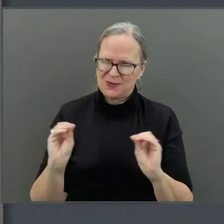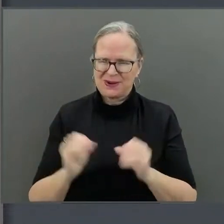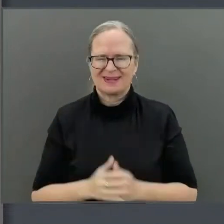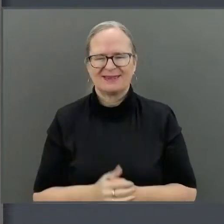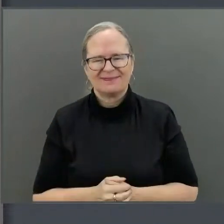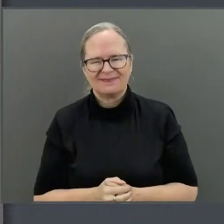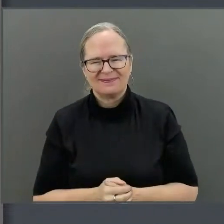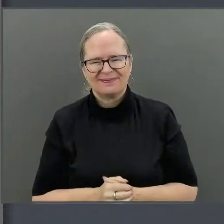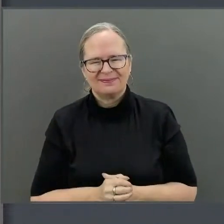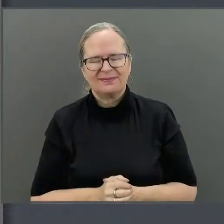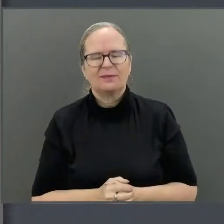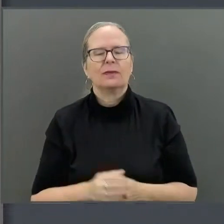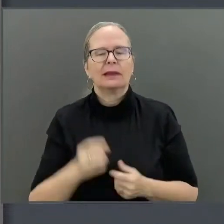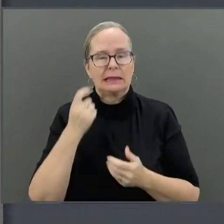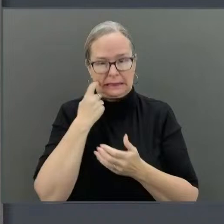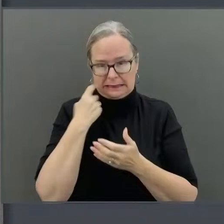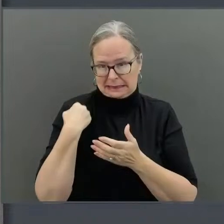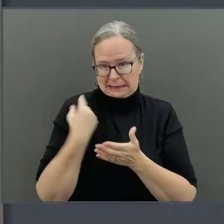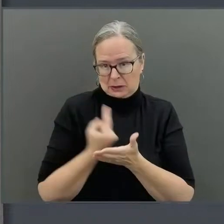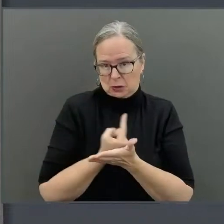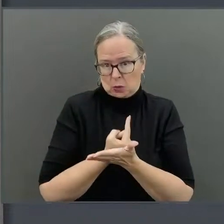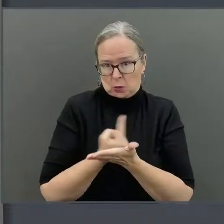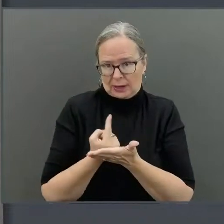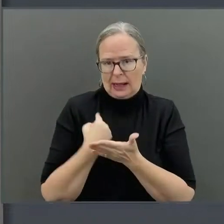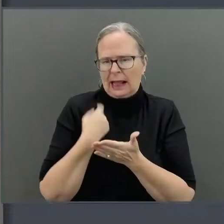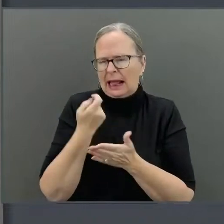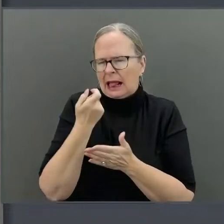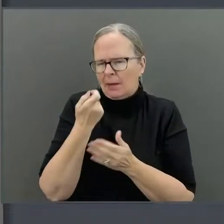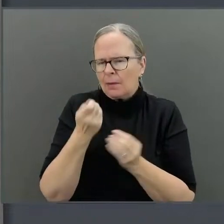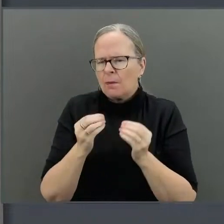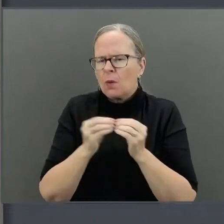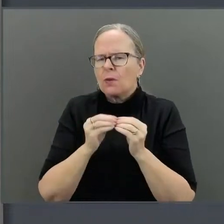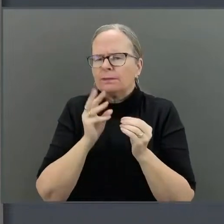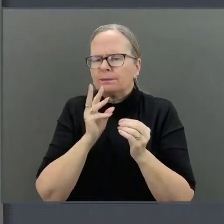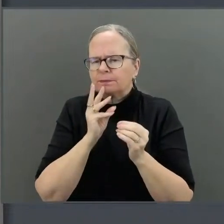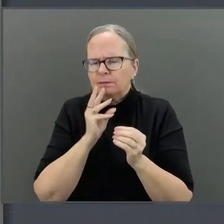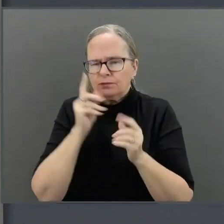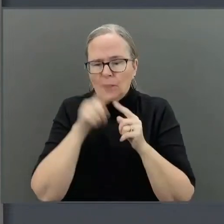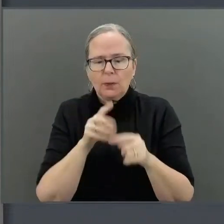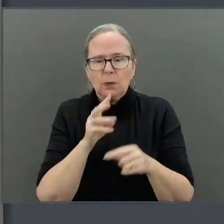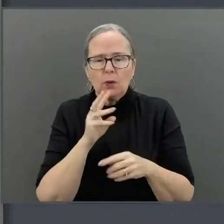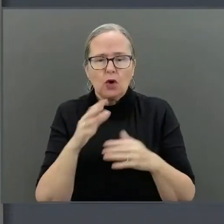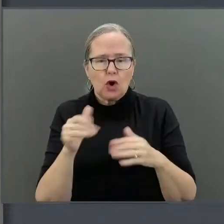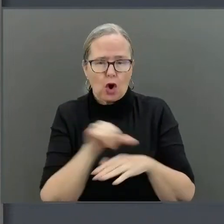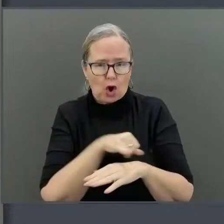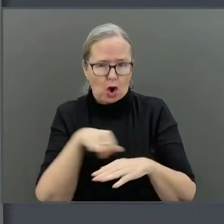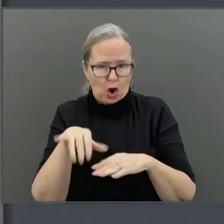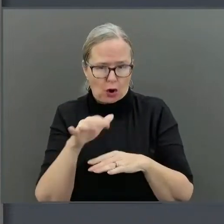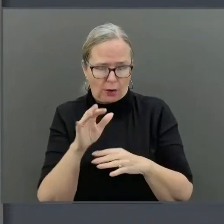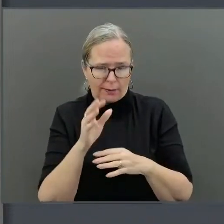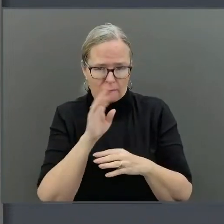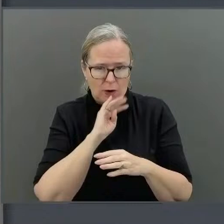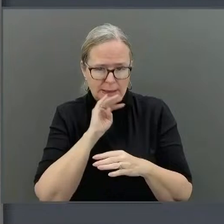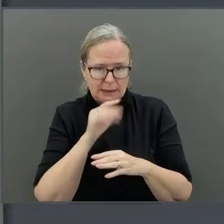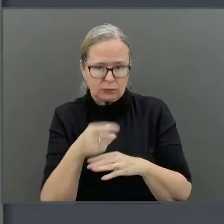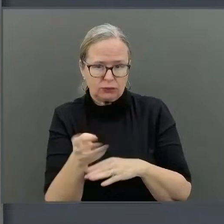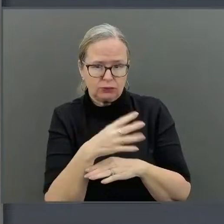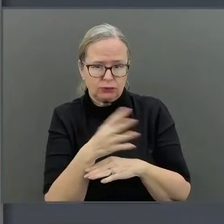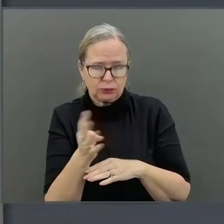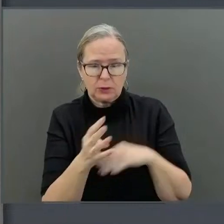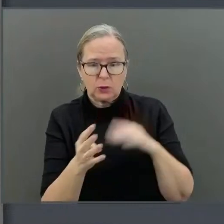reported saving 50 gallons which is about 200 L of rainwater for their Gardens and outdoor plants